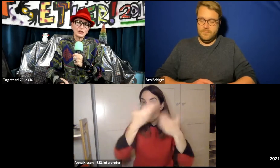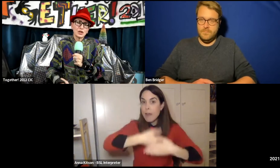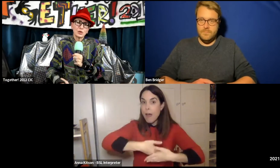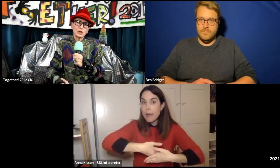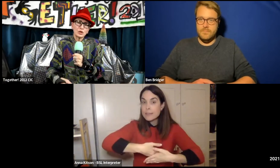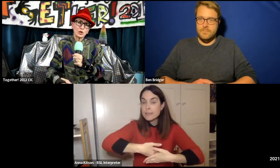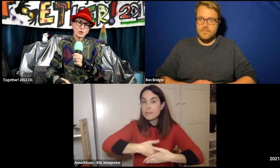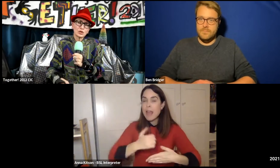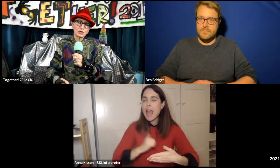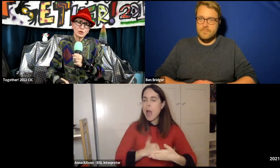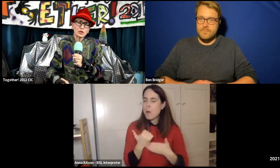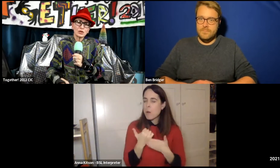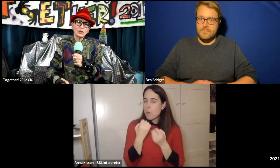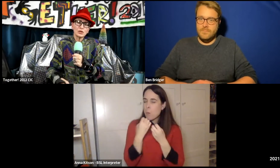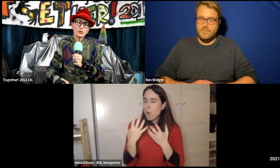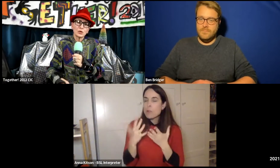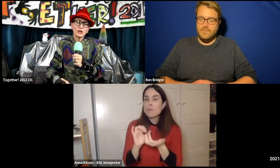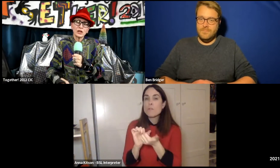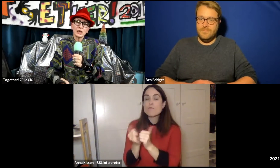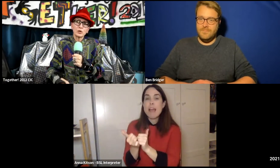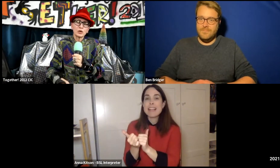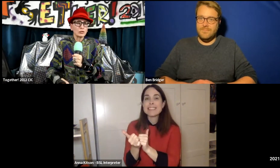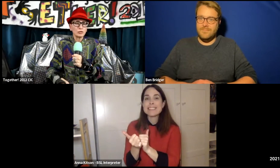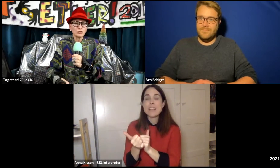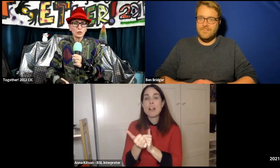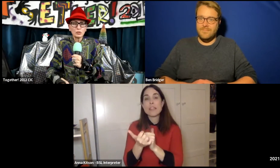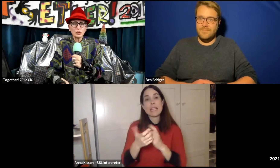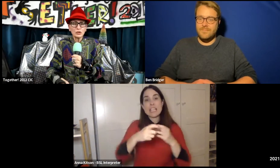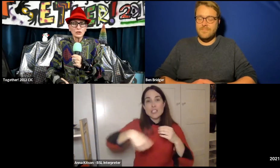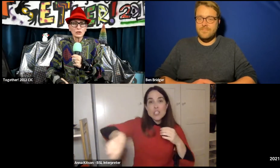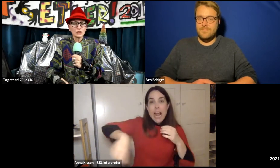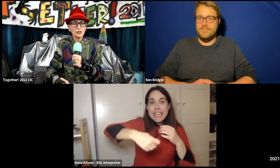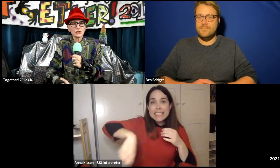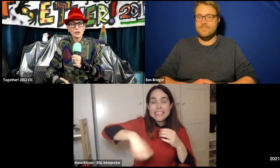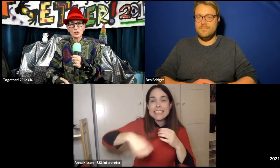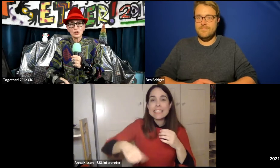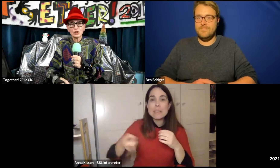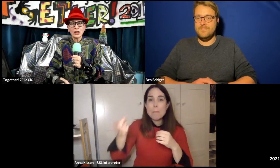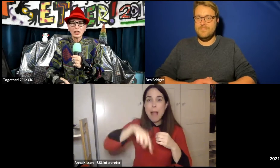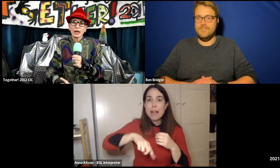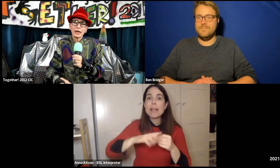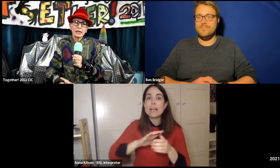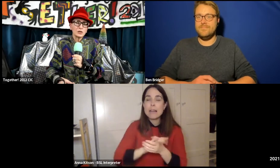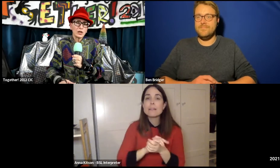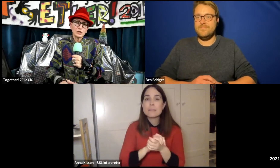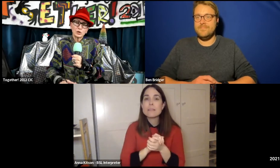Jo-anne Cox returns for an hour of performance, discussion and then you are